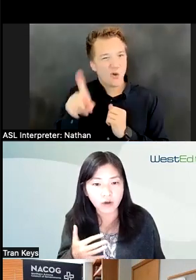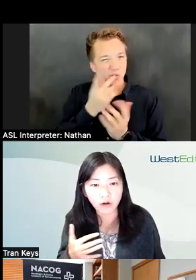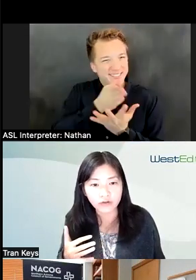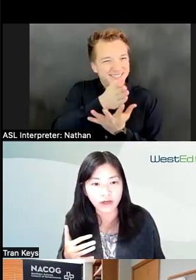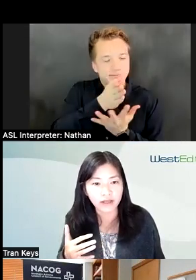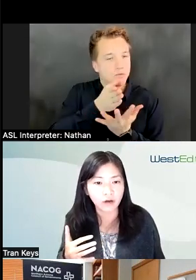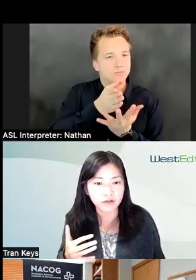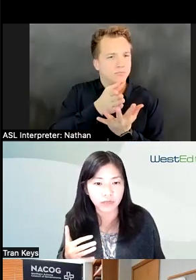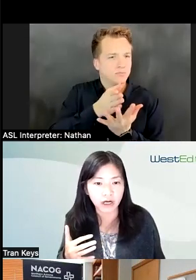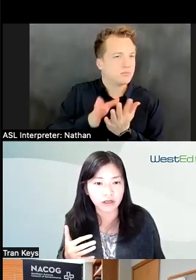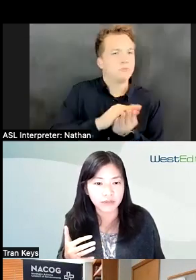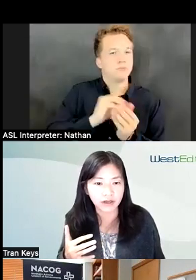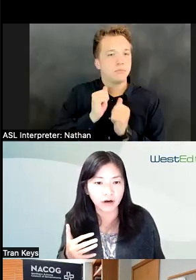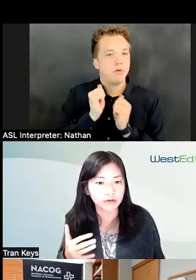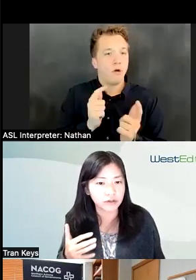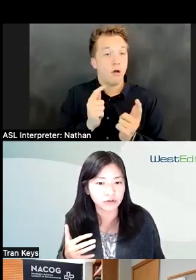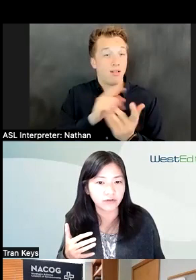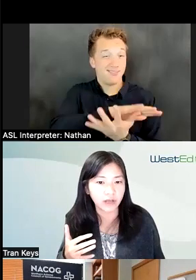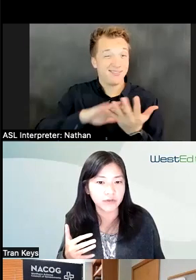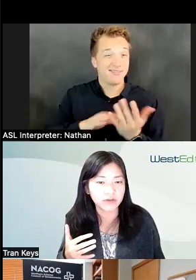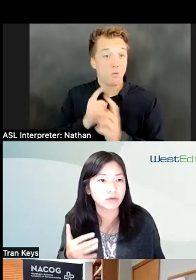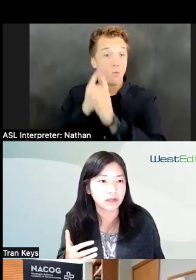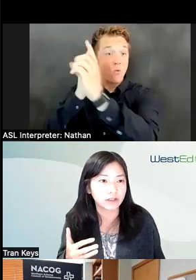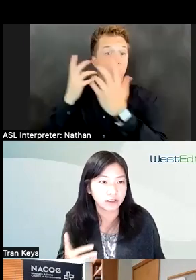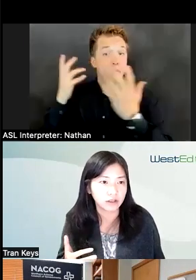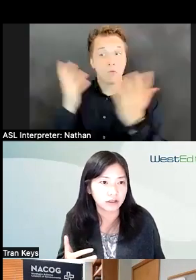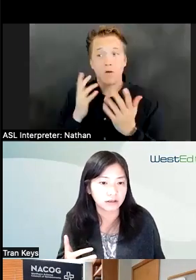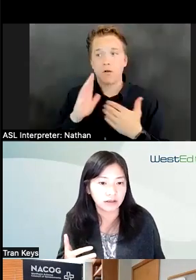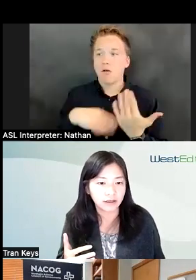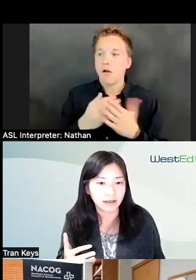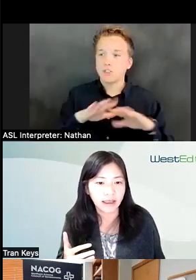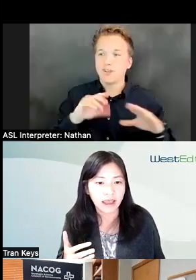all strands, a long-term outcome is that all children and families are ready for kindergarten.